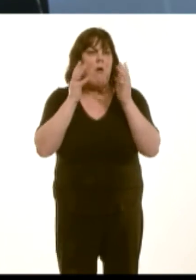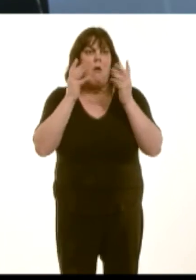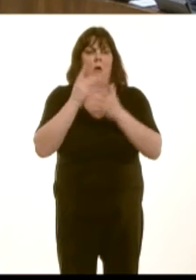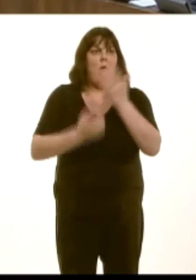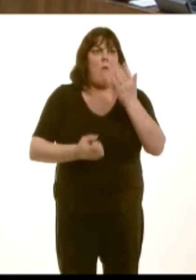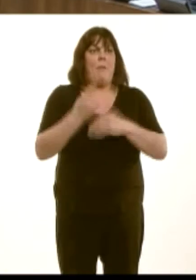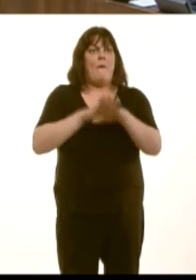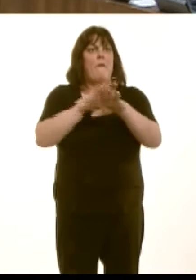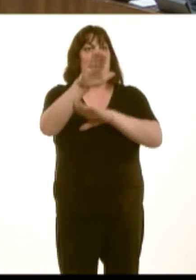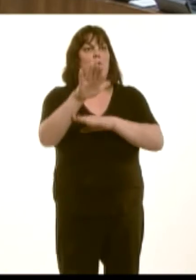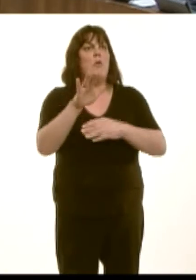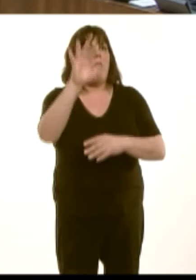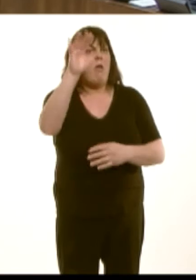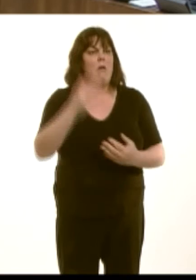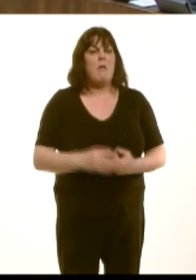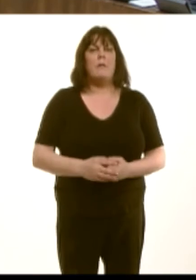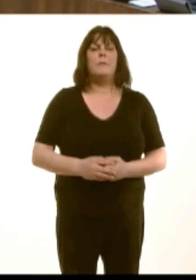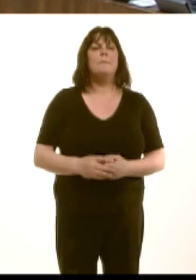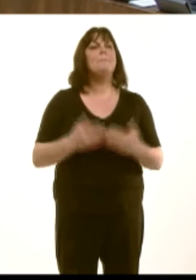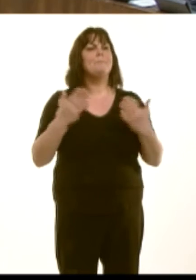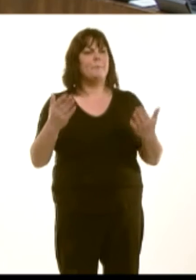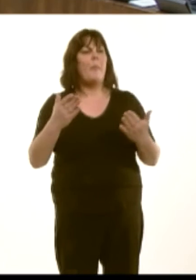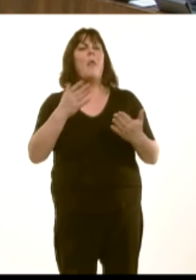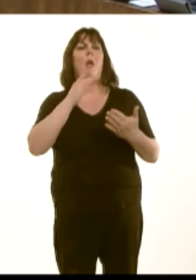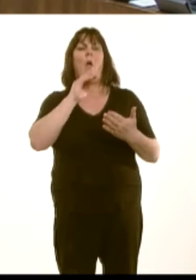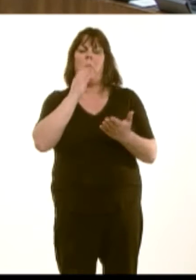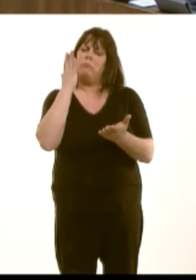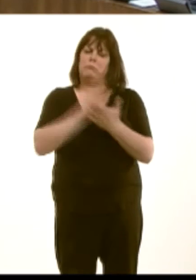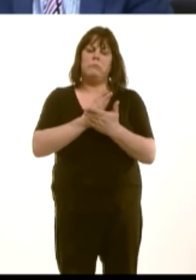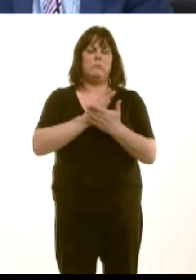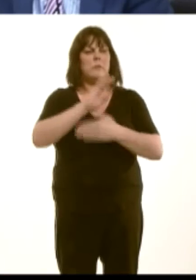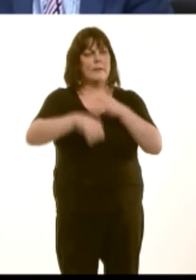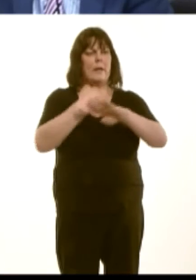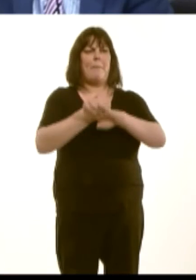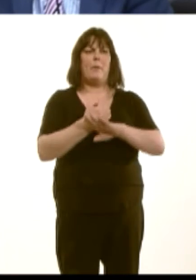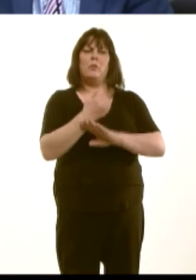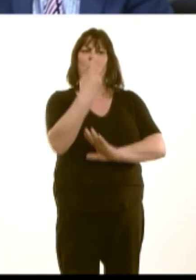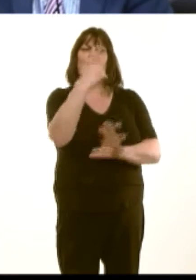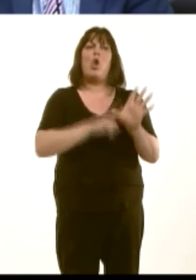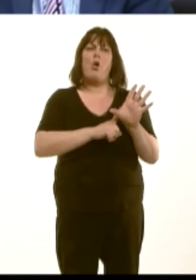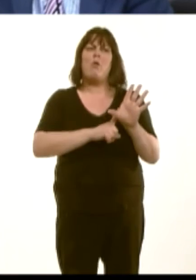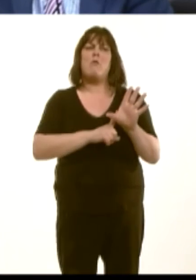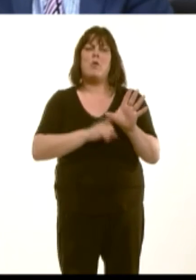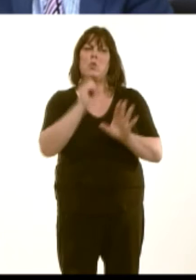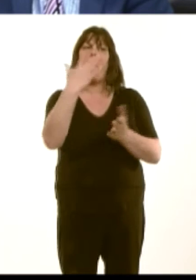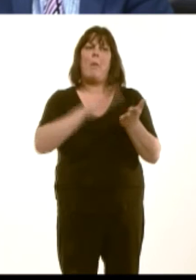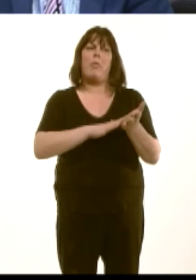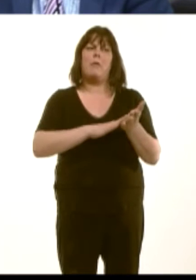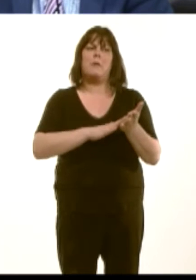Carwyn Jones: Let me be quite clear: we expect those services to be restored within 12 months. Iíve seen the reference to 18 months and beyond; we do not accept that.